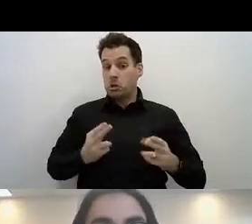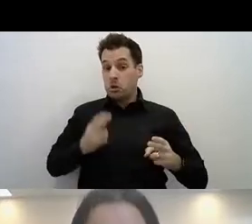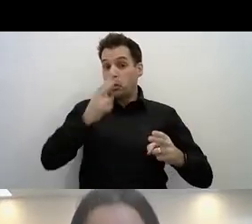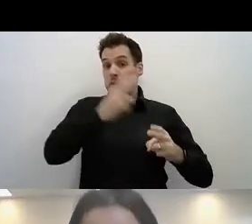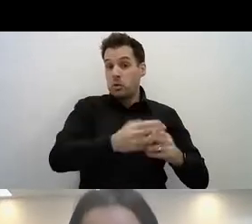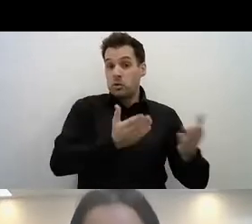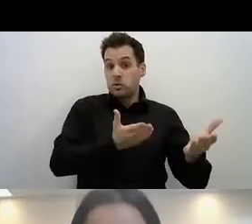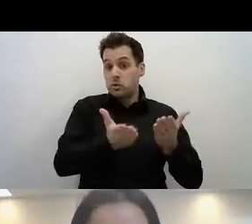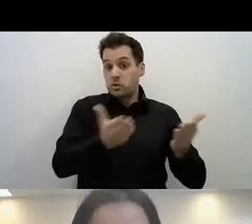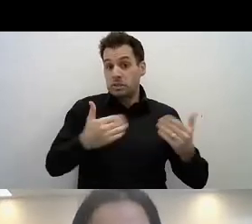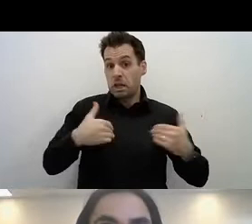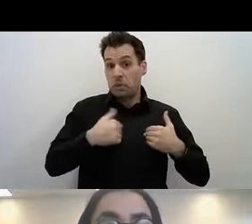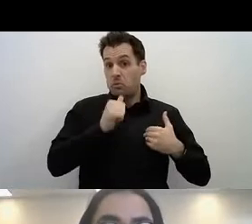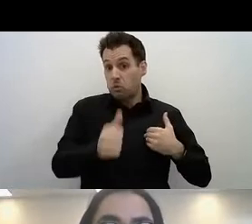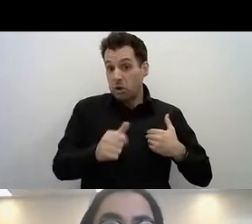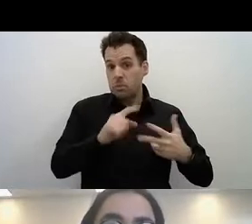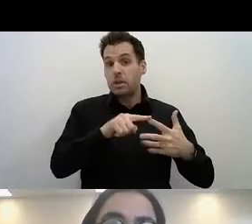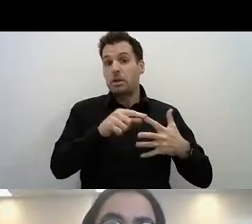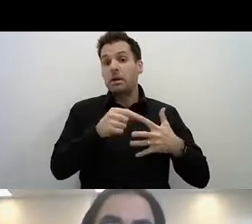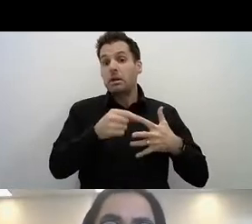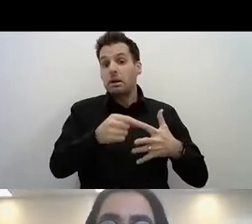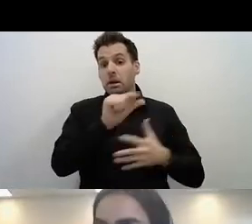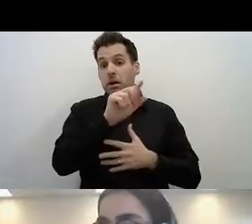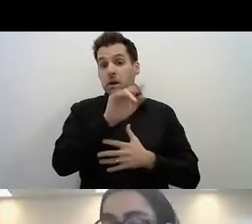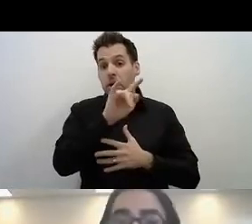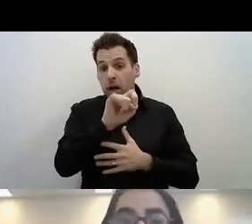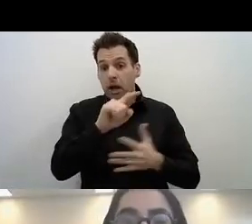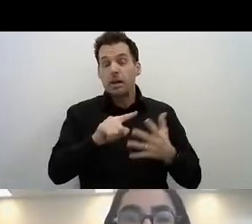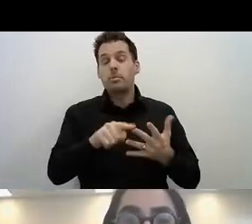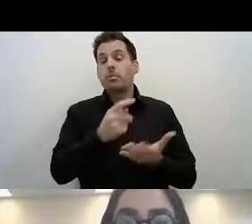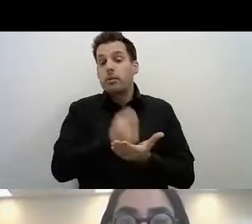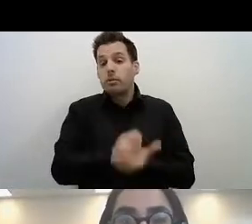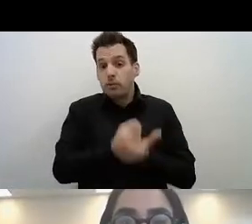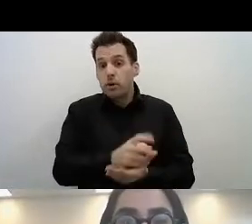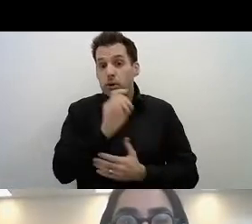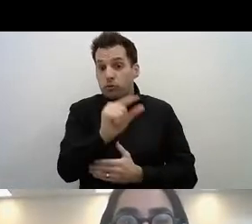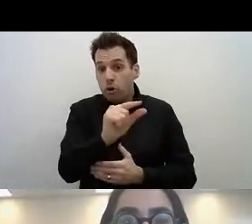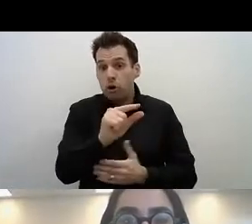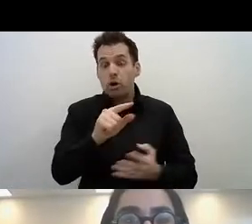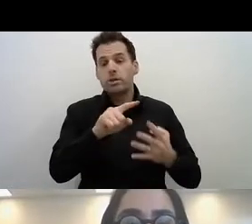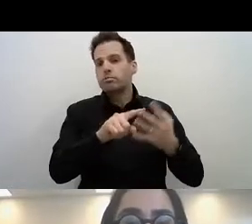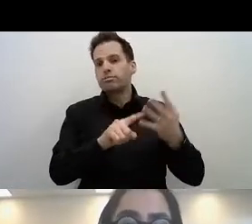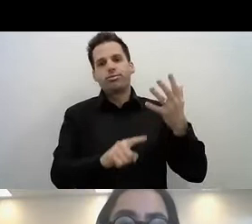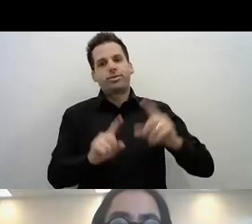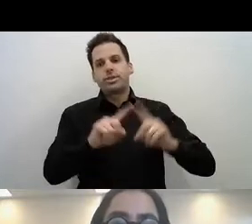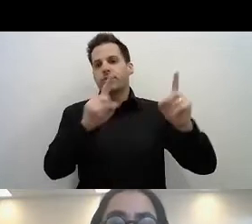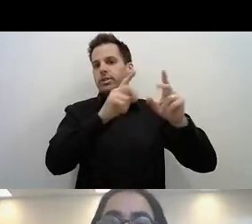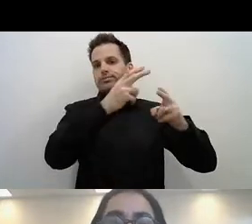called a guide animal or dog a therapy dog etc but what is really important about a service animal